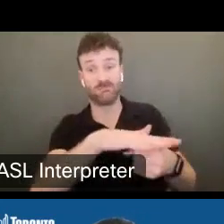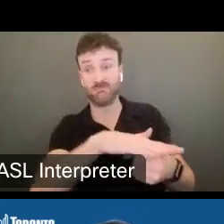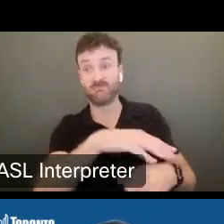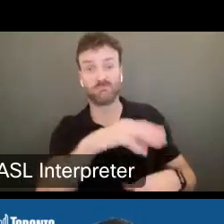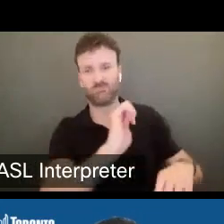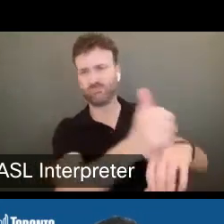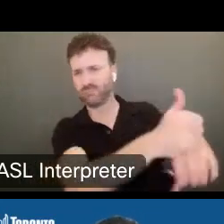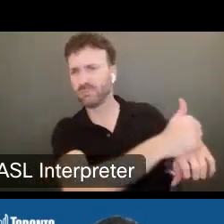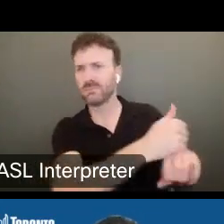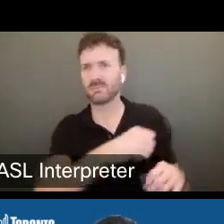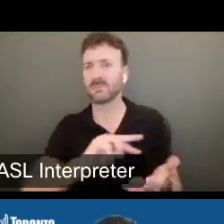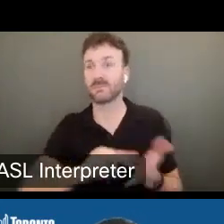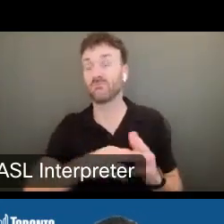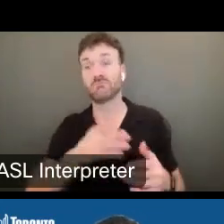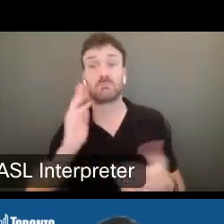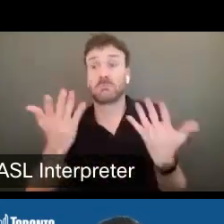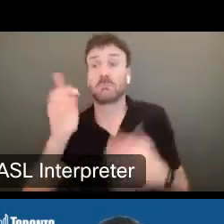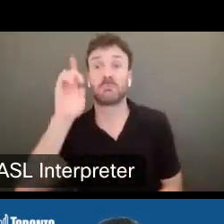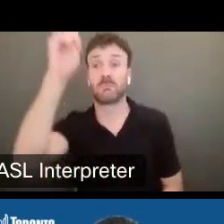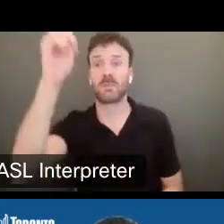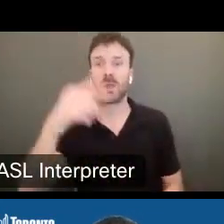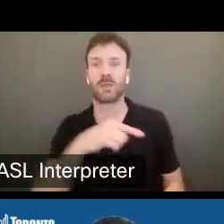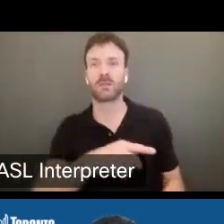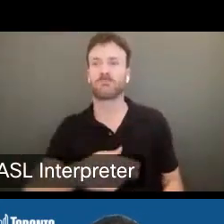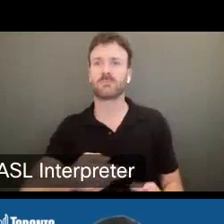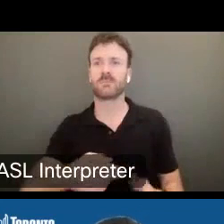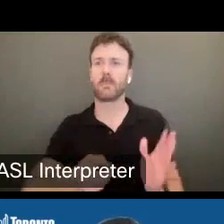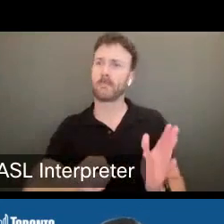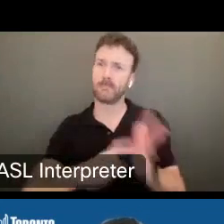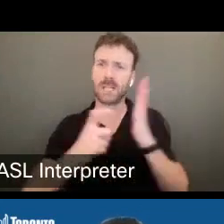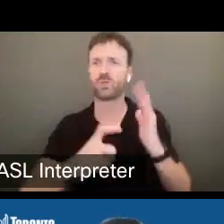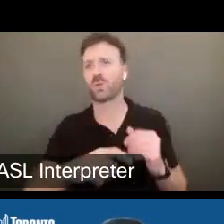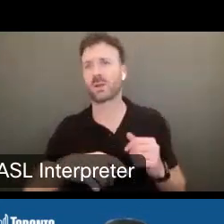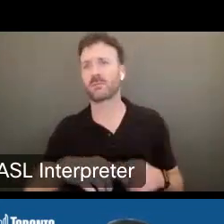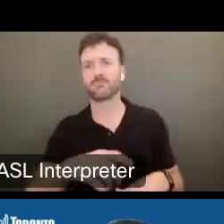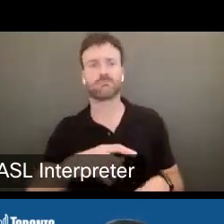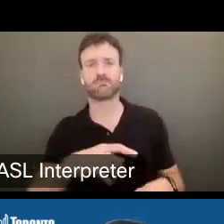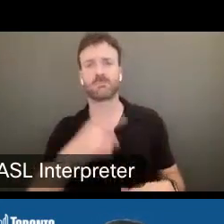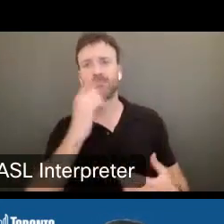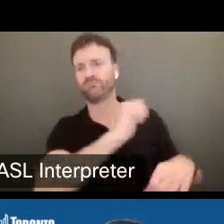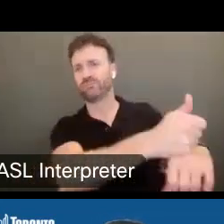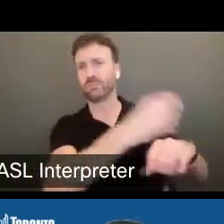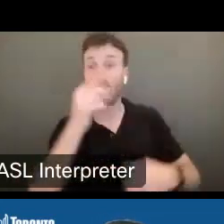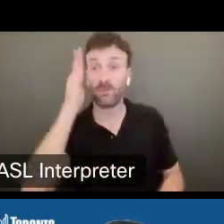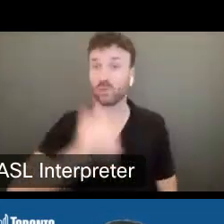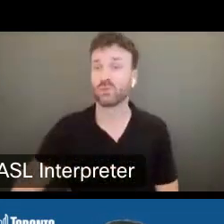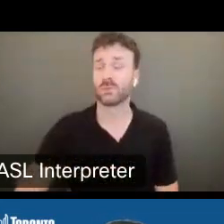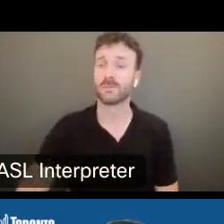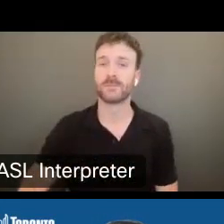ultimately becoming hard and fast mandatory requirements in the future. Next slide, please.